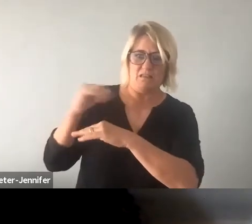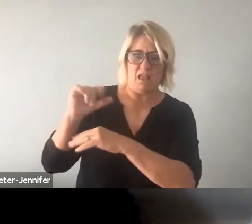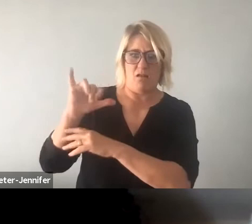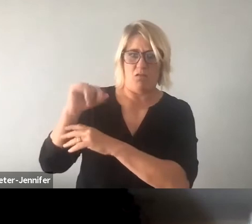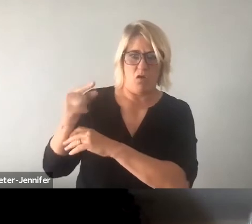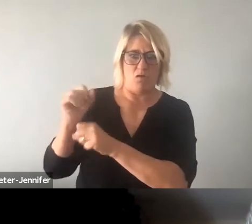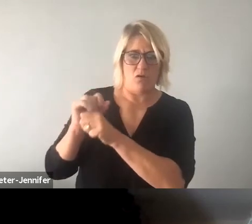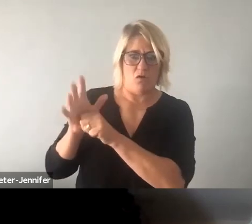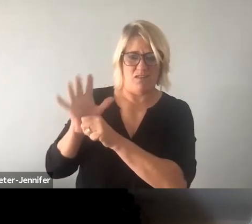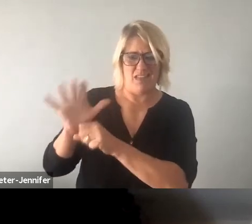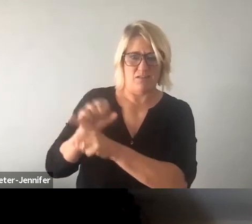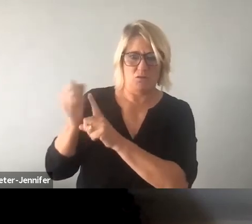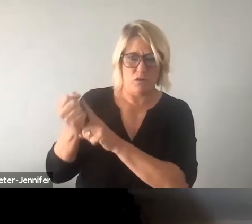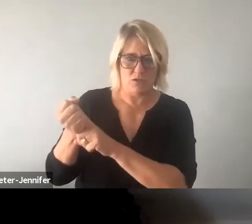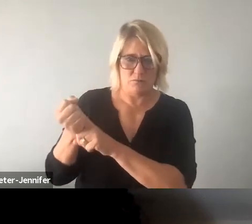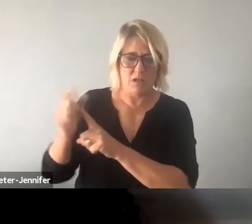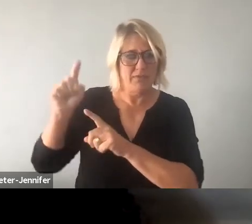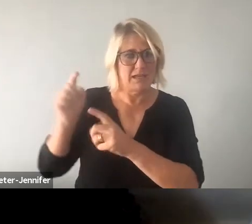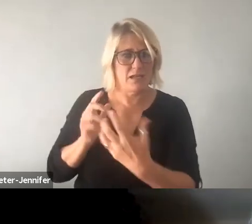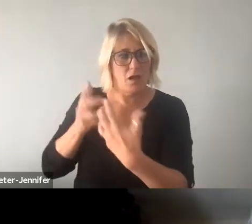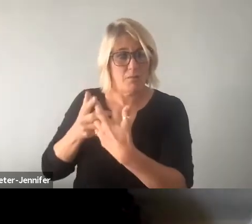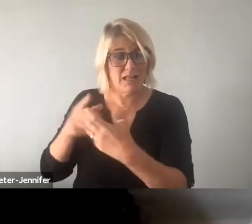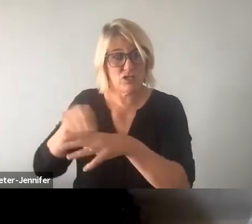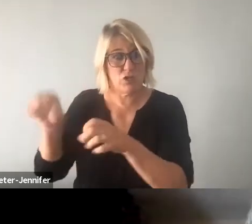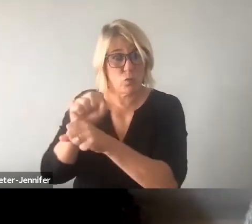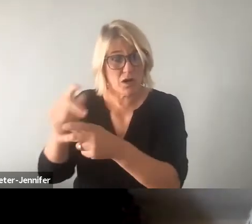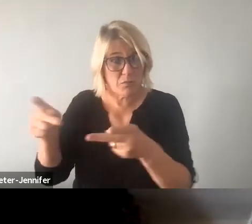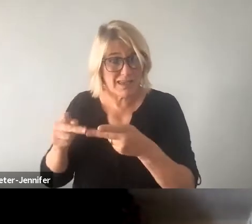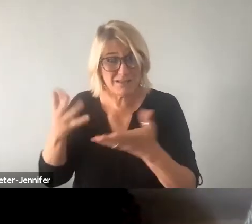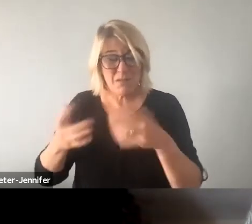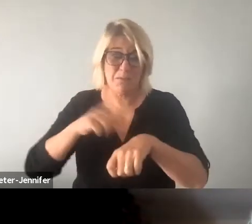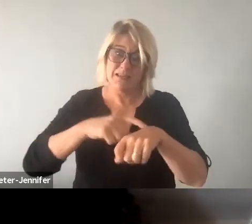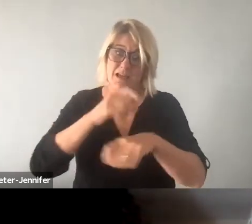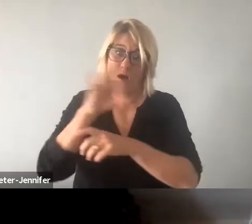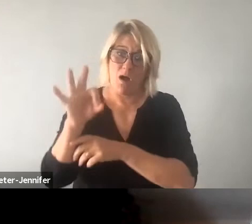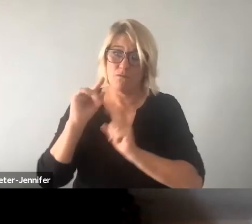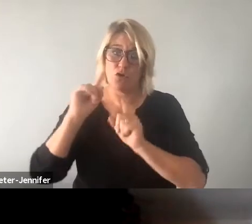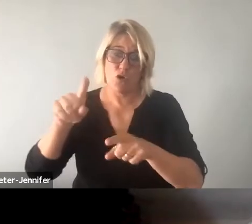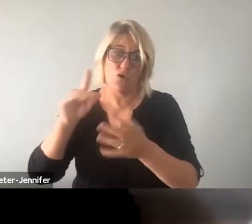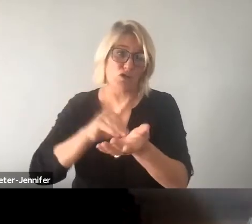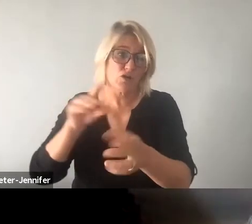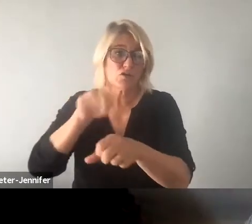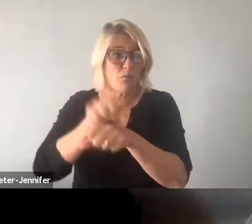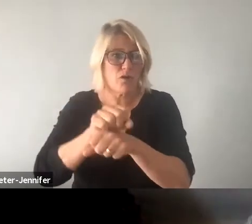many cases, deal with getting treatment or dealing with the effects of their conditions. They need accommodations